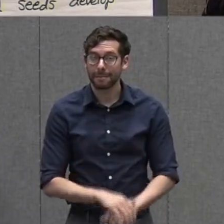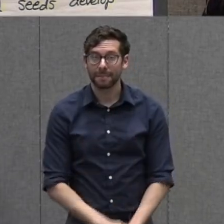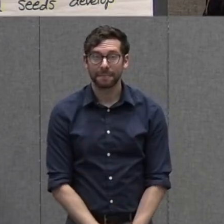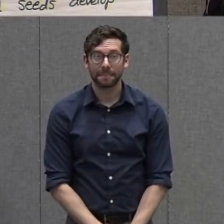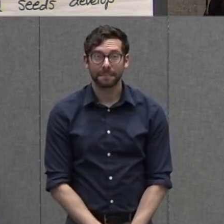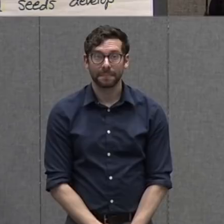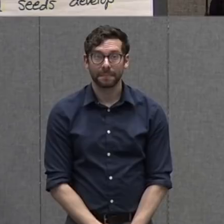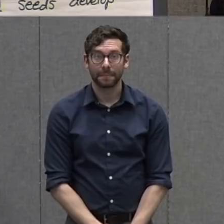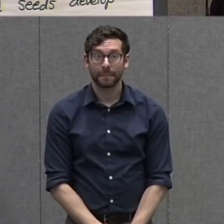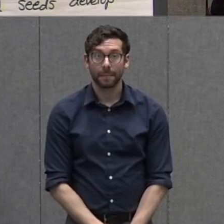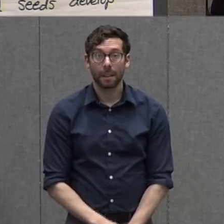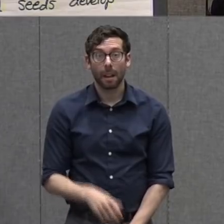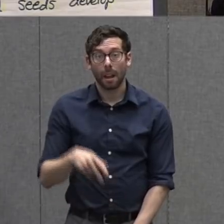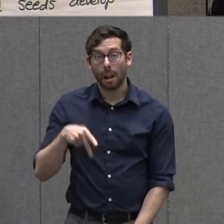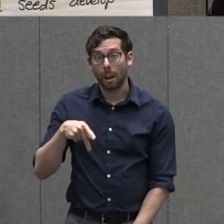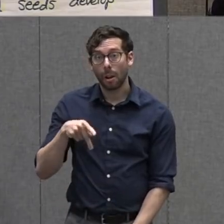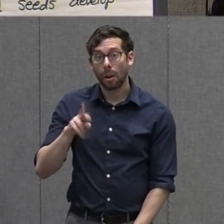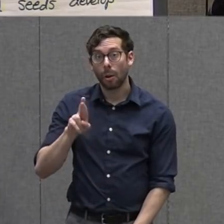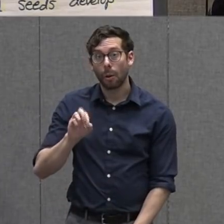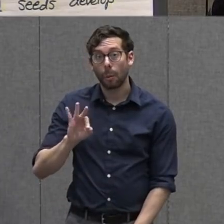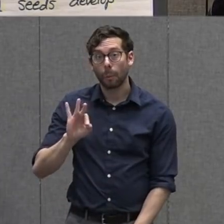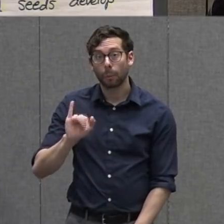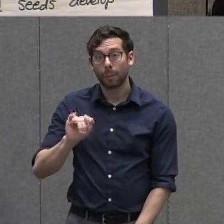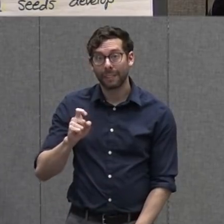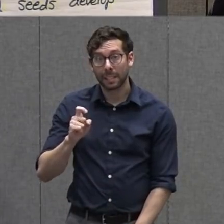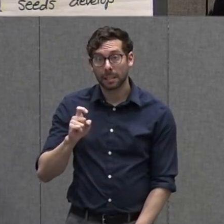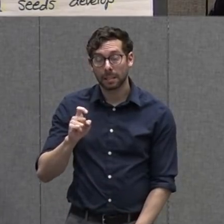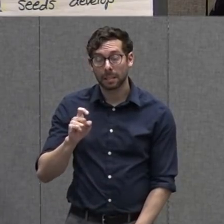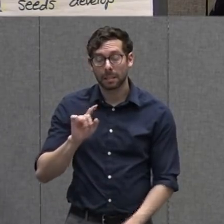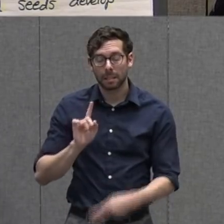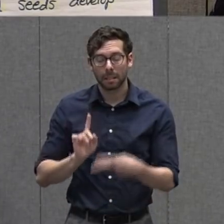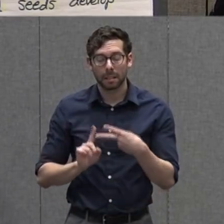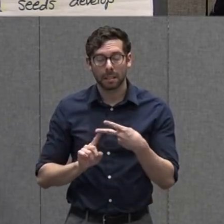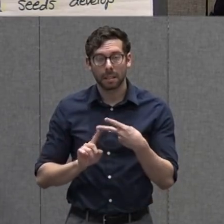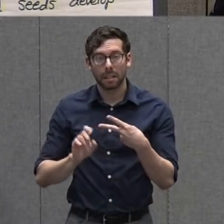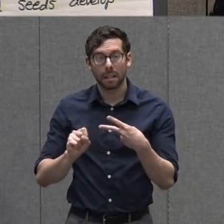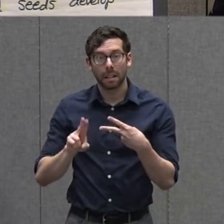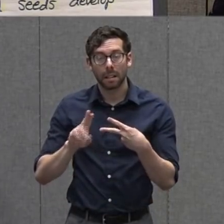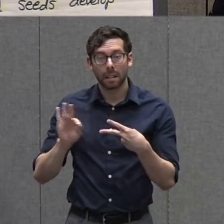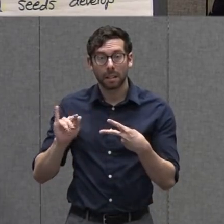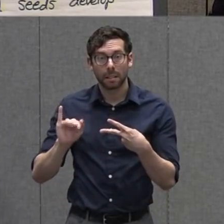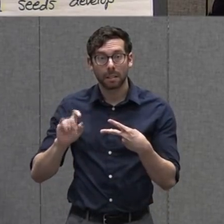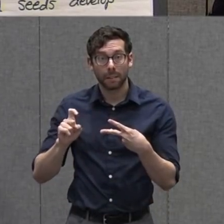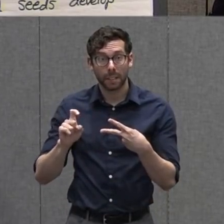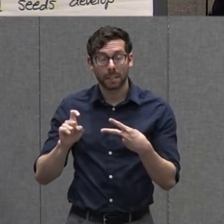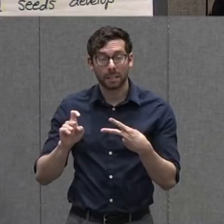The prefix and the suffix in this word unneeded are very common.